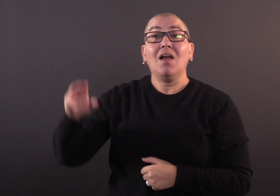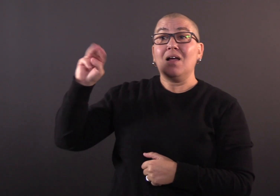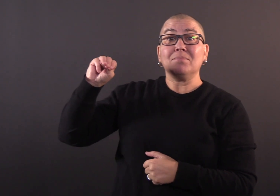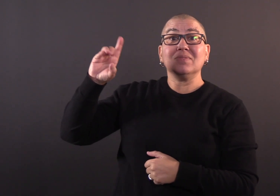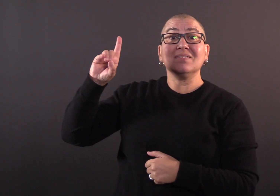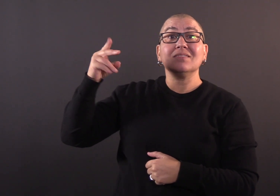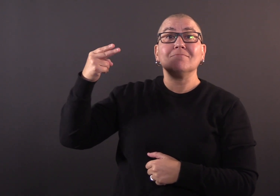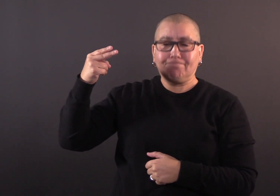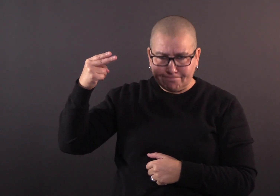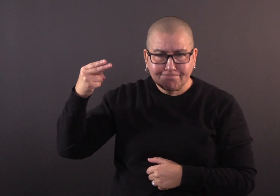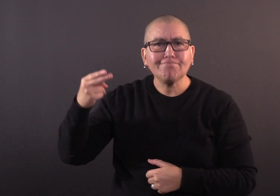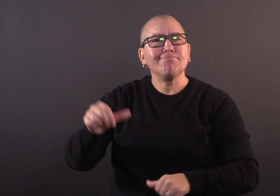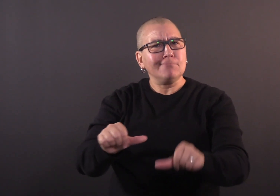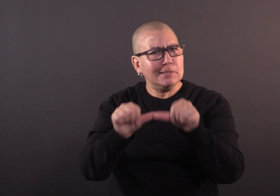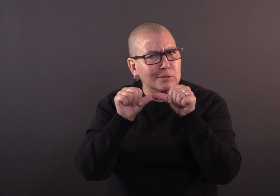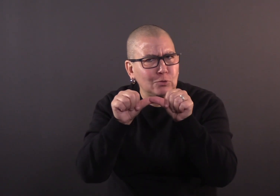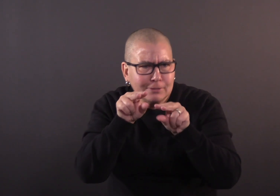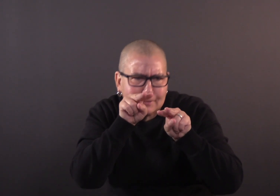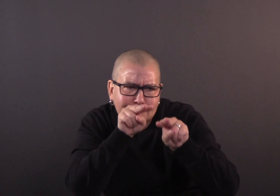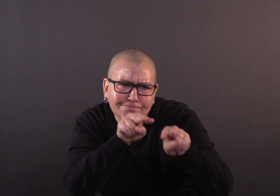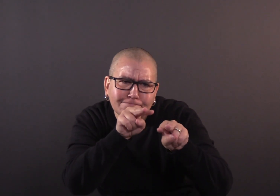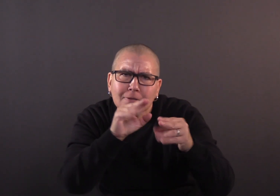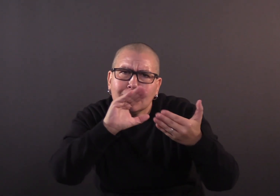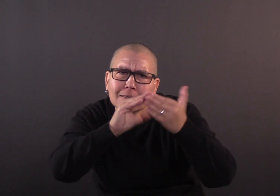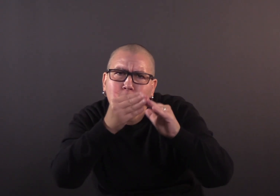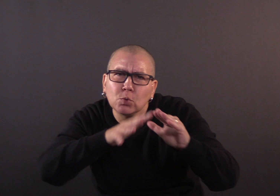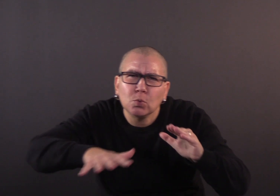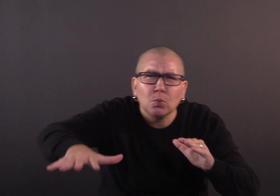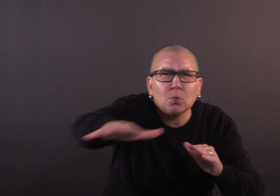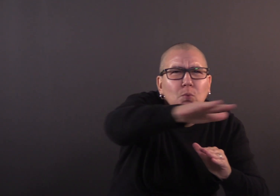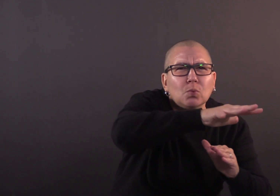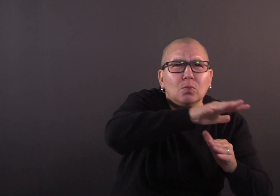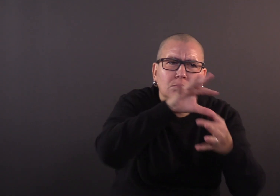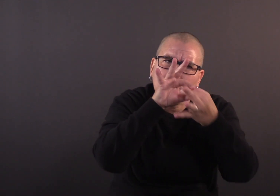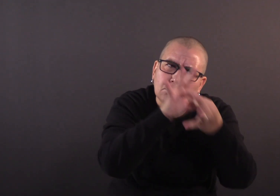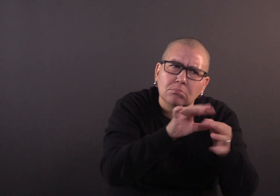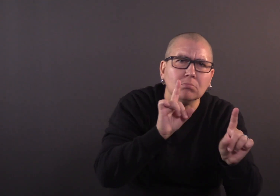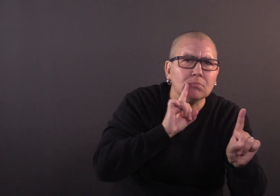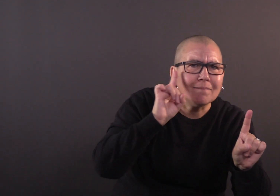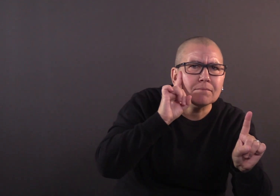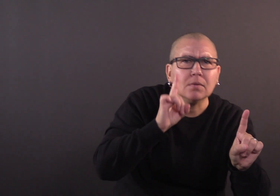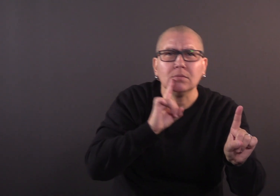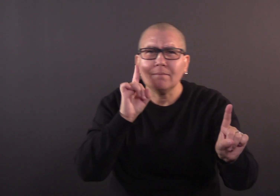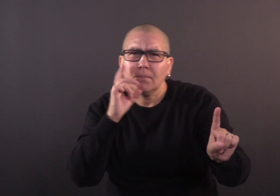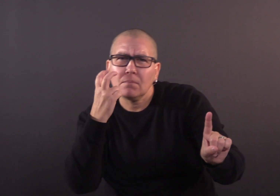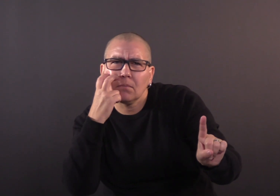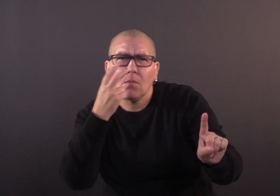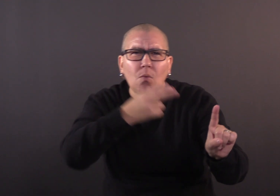respond to the needs of the deaf, deafblind, and hard of hearing communities in its post-pandemic